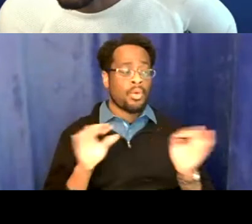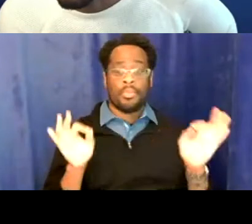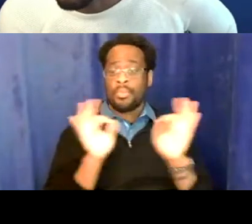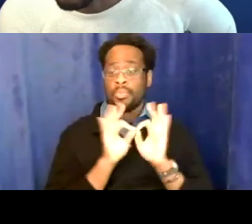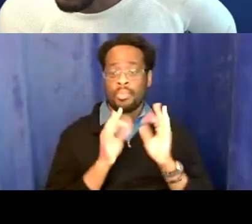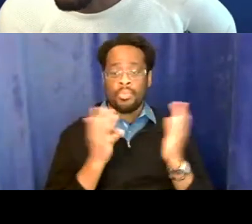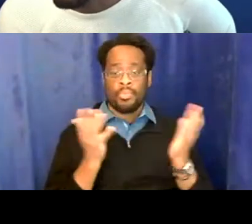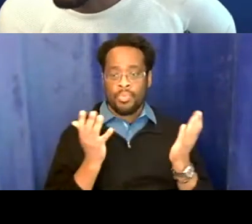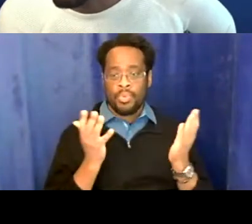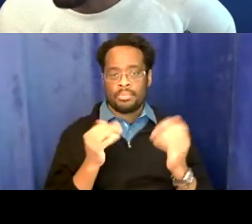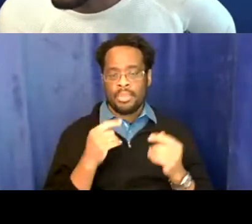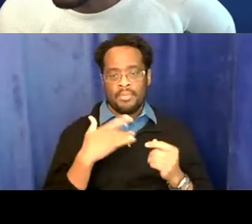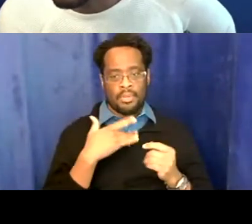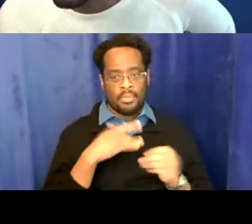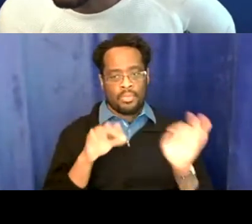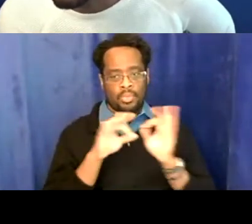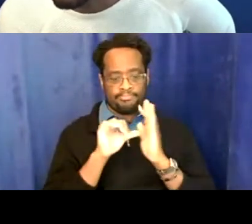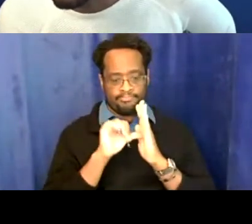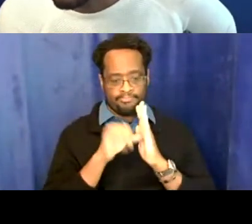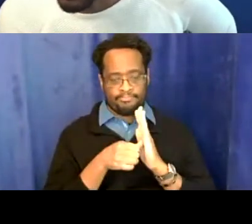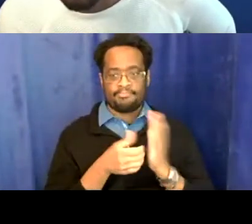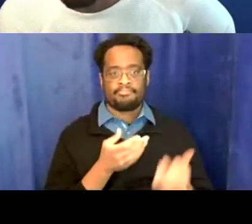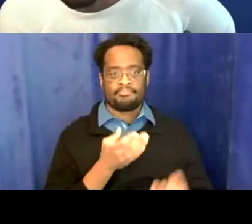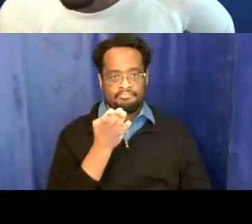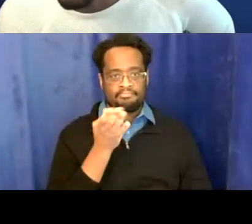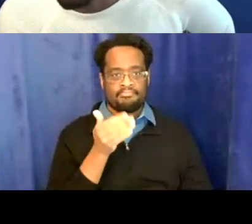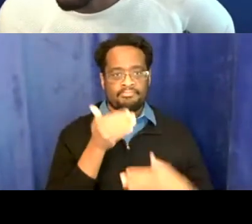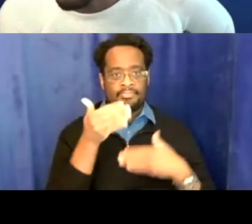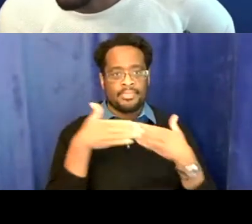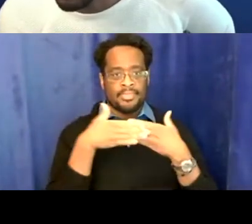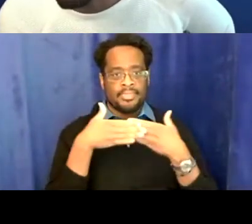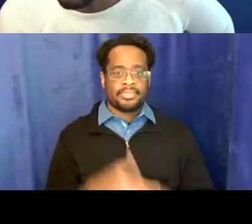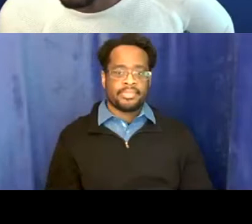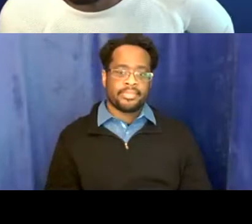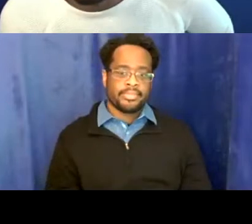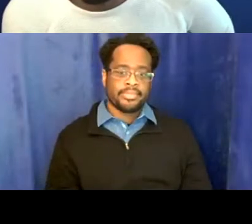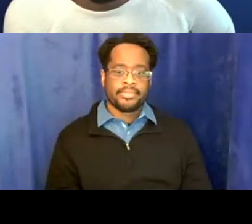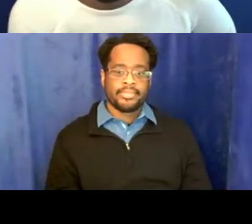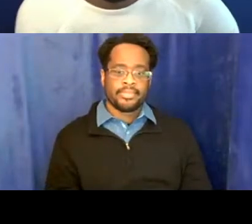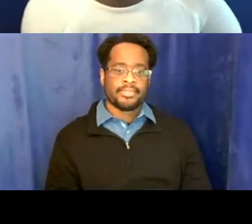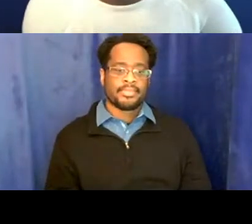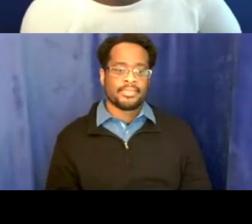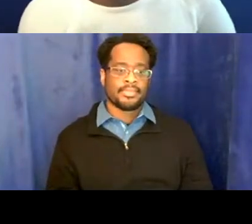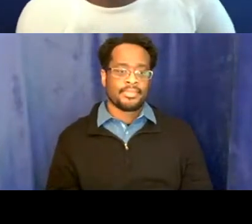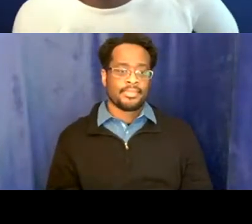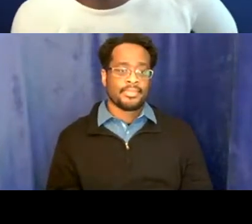But now the importance is and i really feel it's important to really emphasize- can we move to the next slide please?